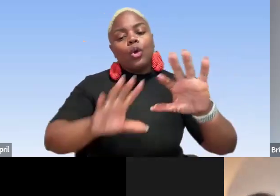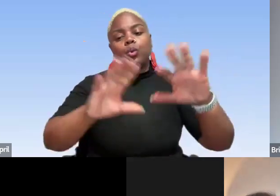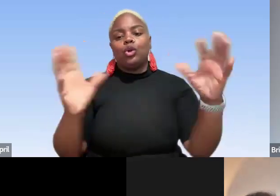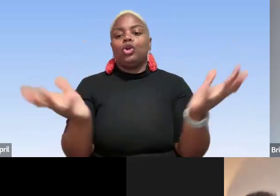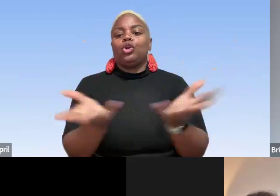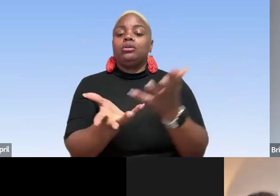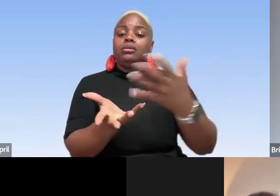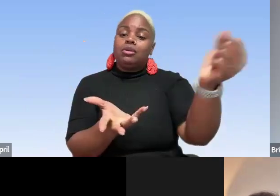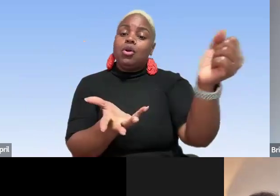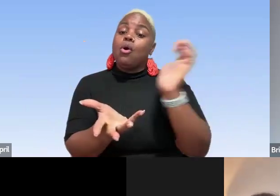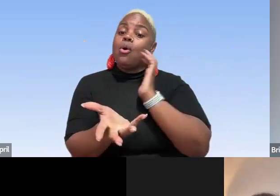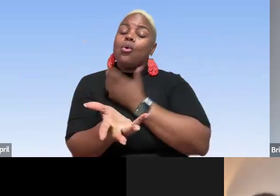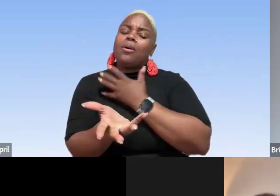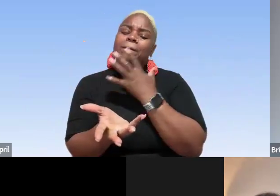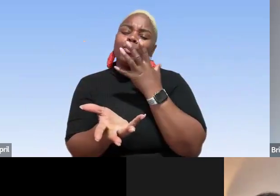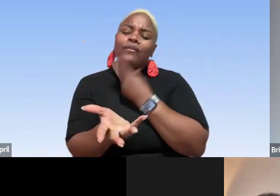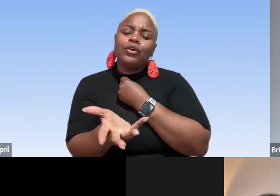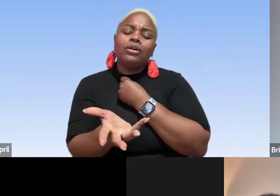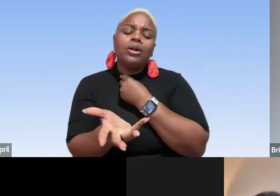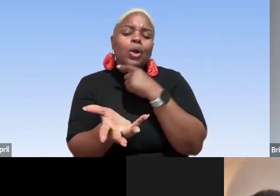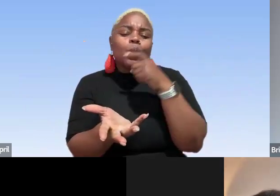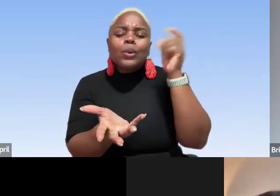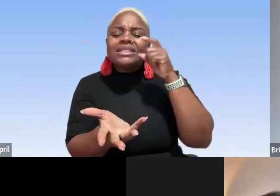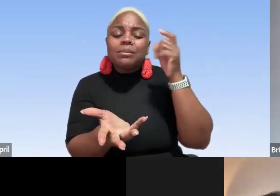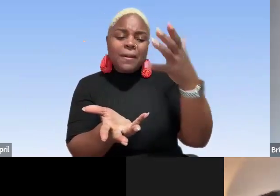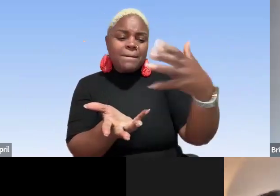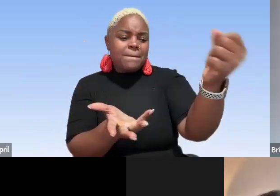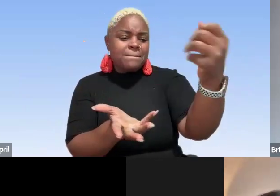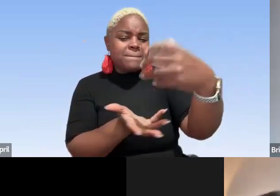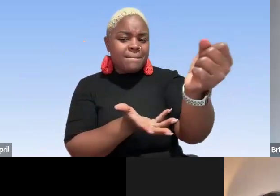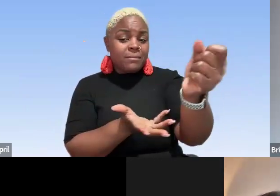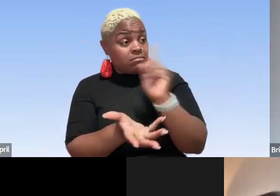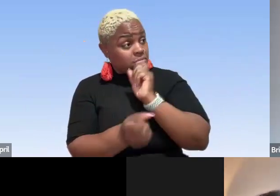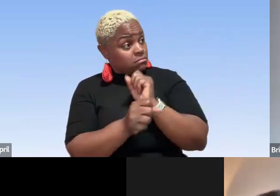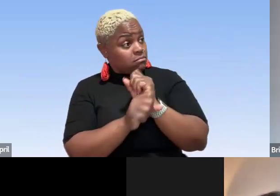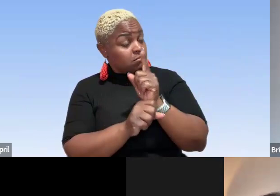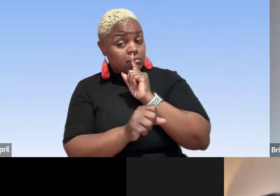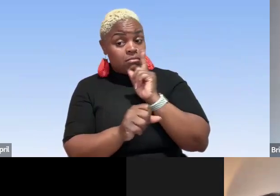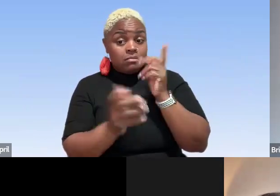It, it takes away the opportunity of showing off our wholeness and, and our power.